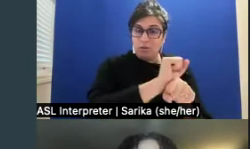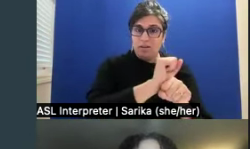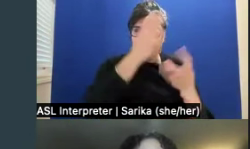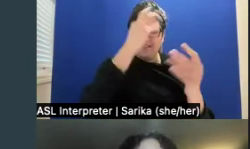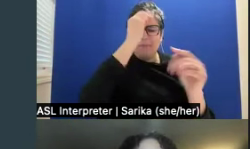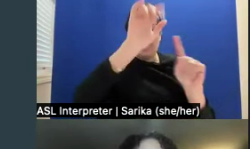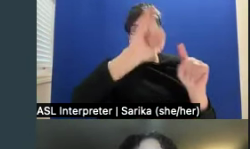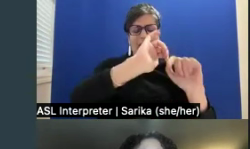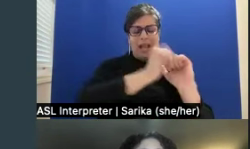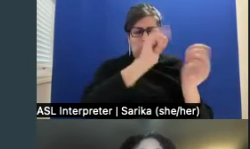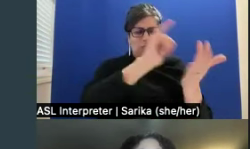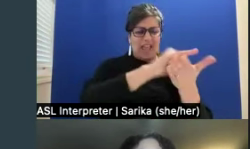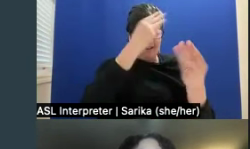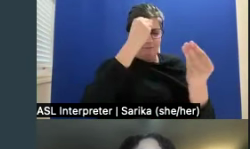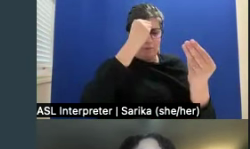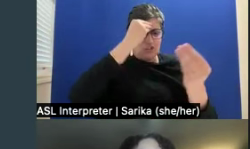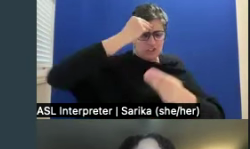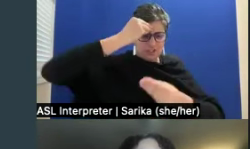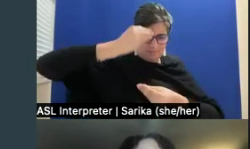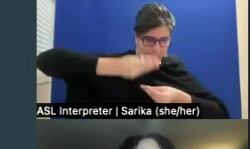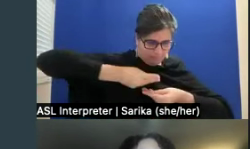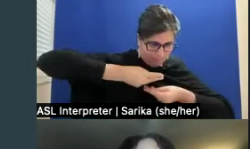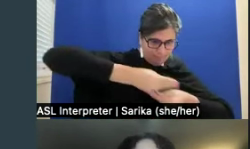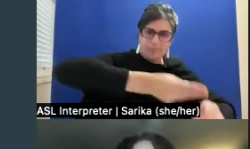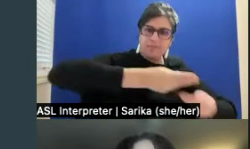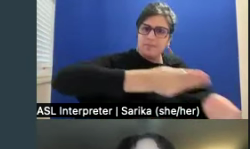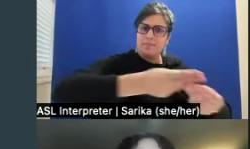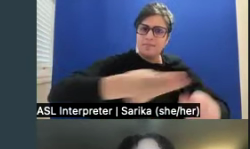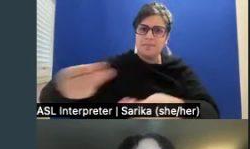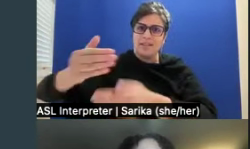is passed on, into next generations